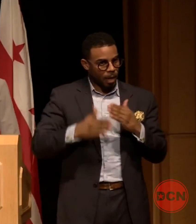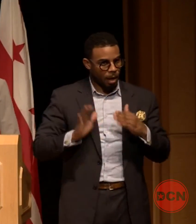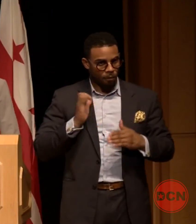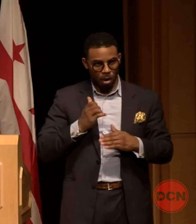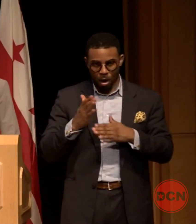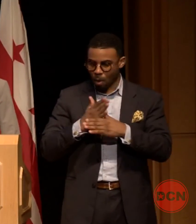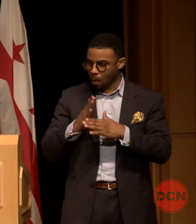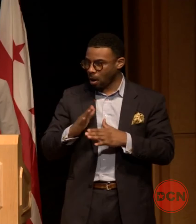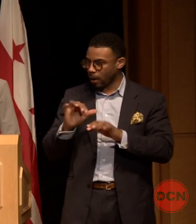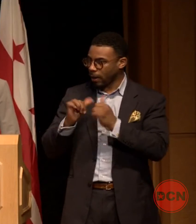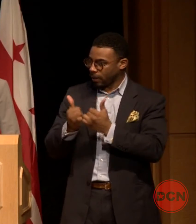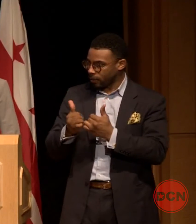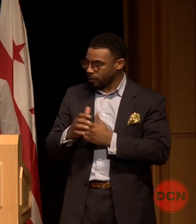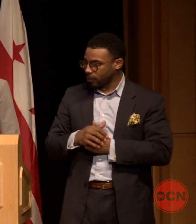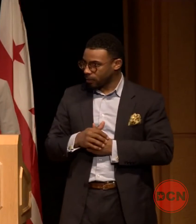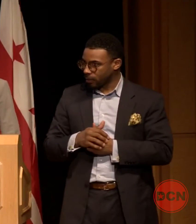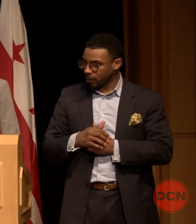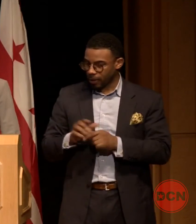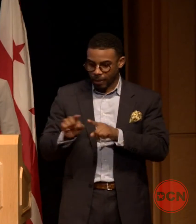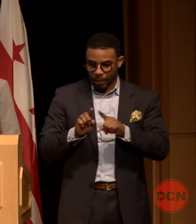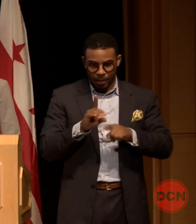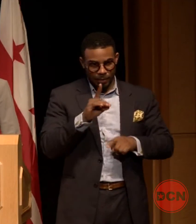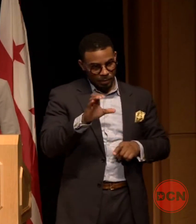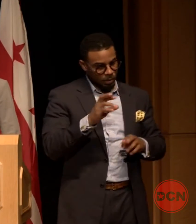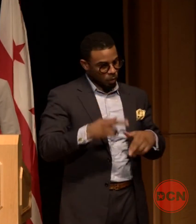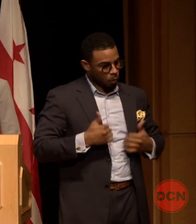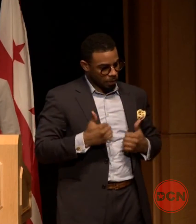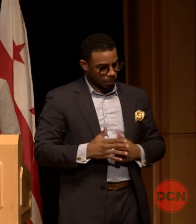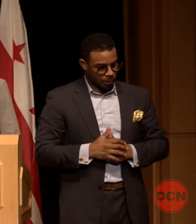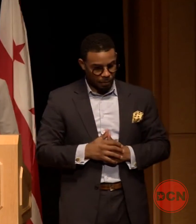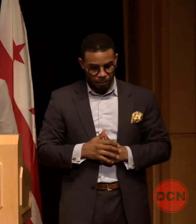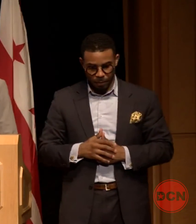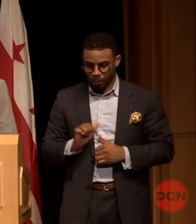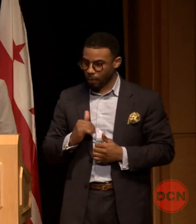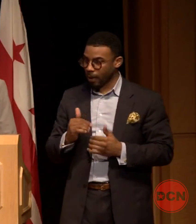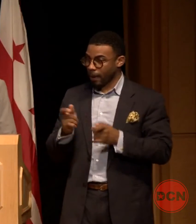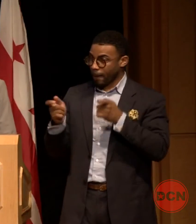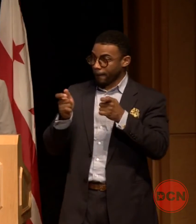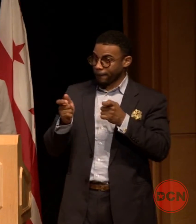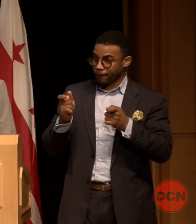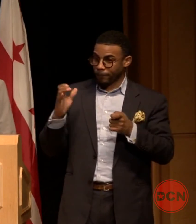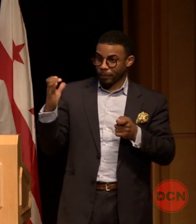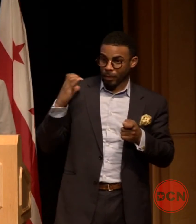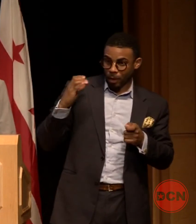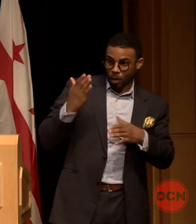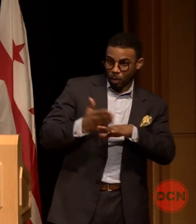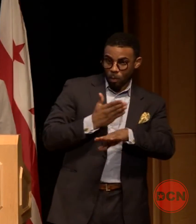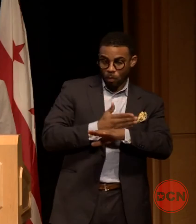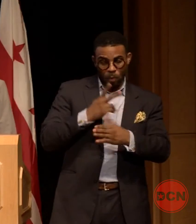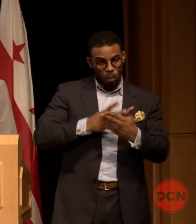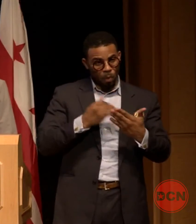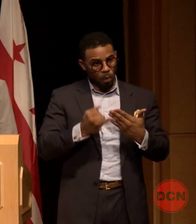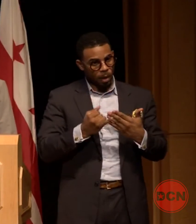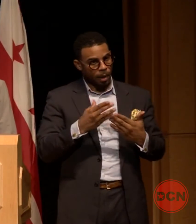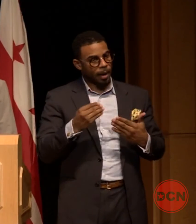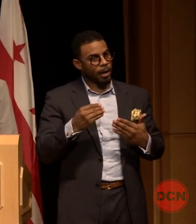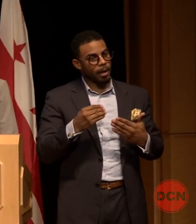PARTNERING AGENCIES AND DISTRICT RESIDENTS. WE MANAGE CAPITAL IMPROVEMENT PROGRAMS AND CONSTRUCTION